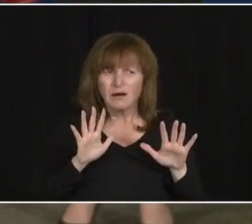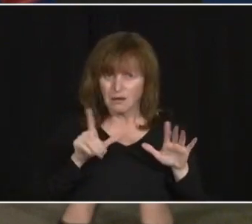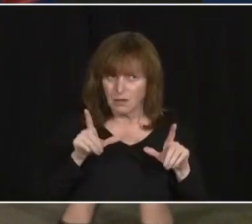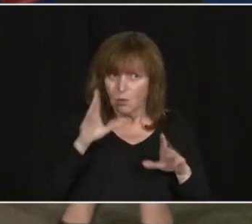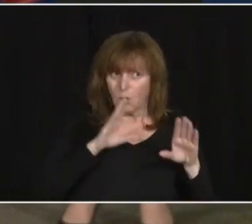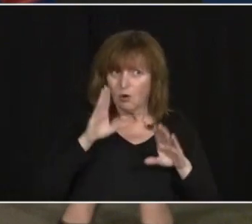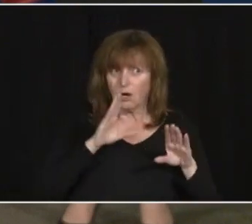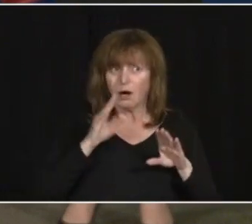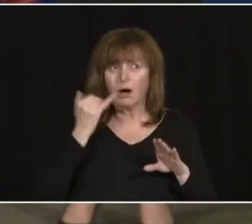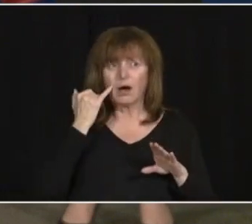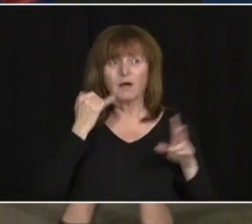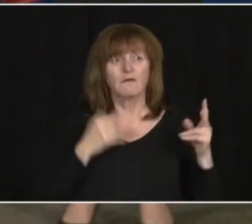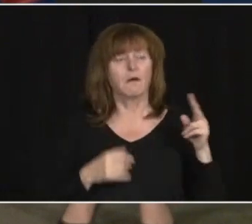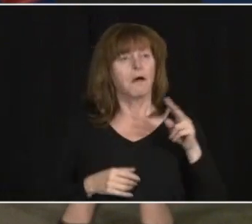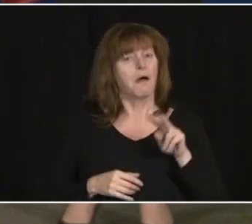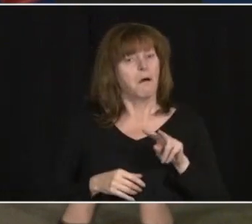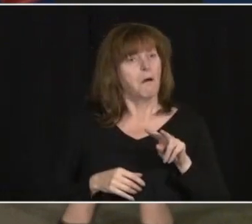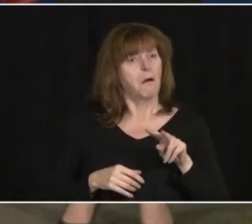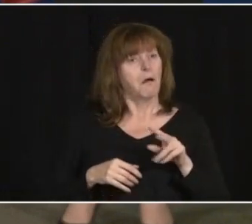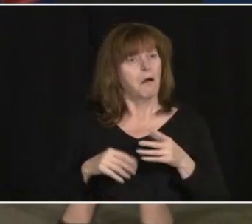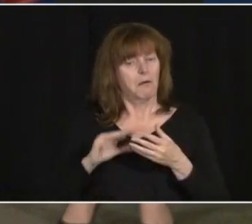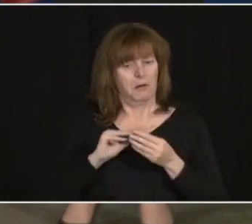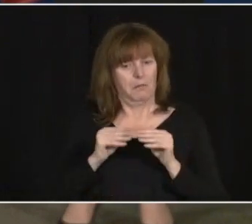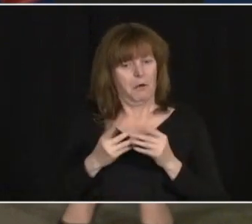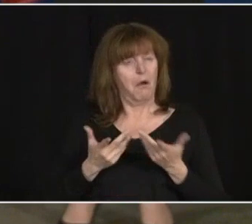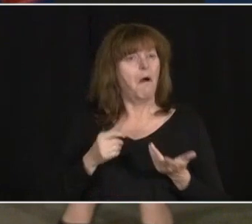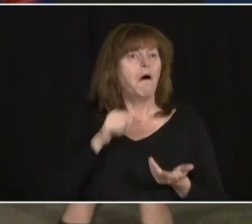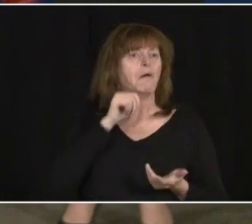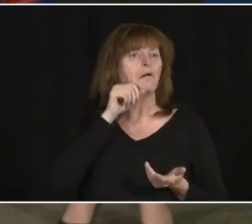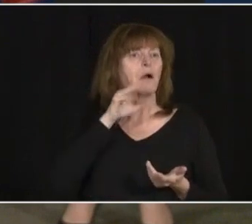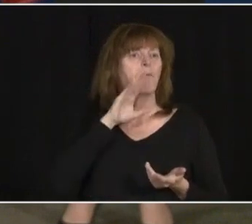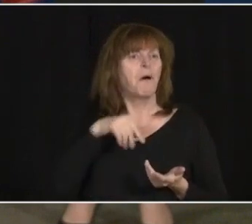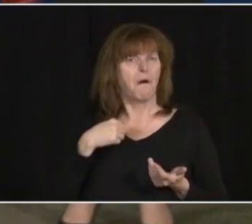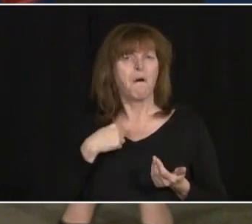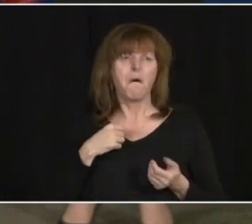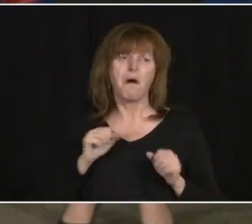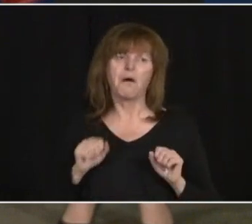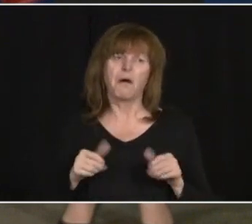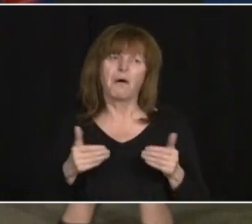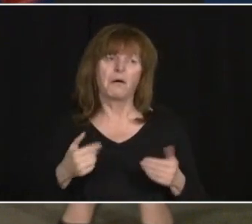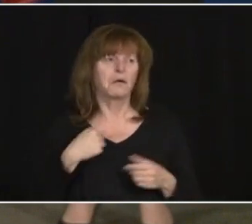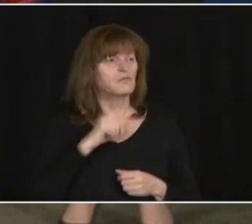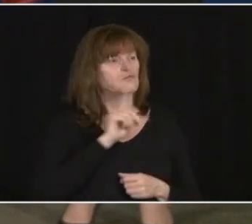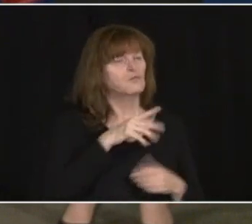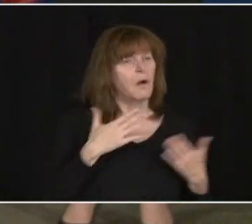Maybe I can start going out again to parks and to public places because the situation didn't